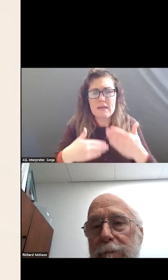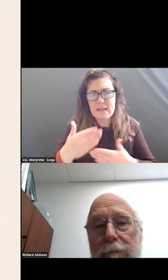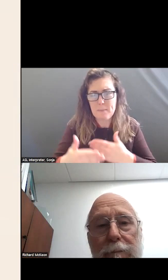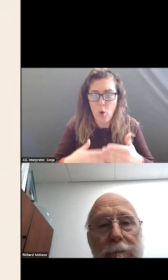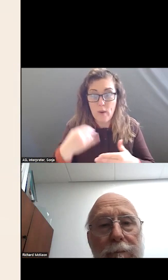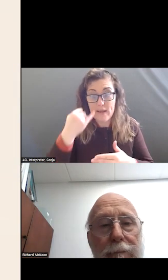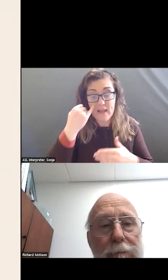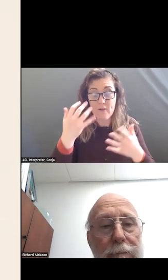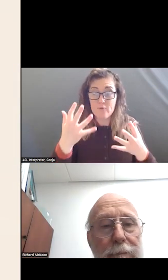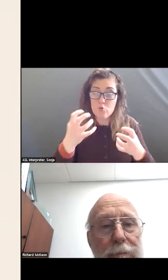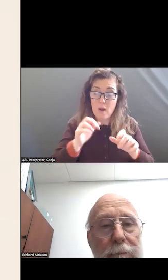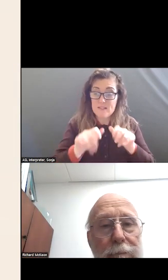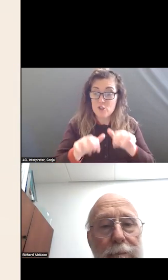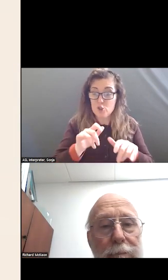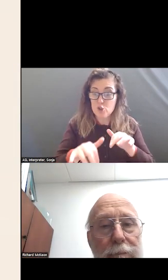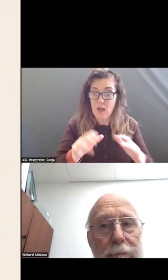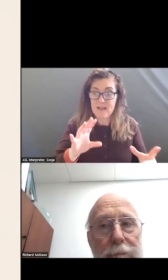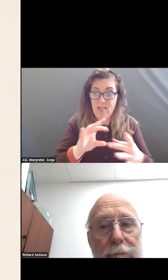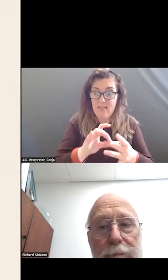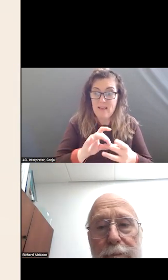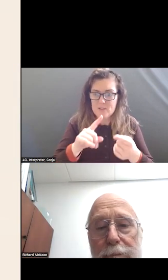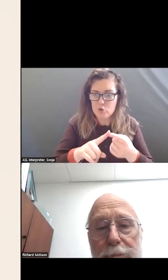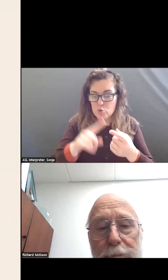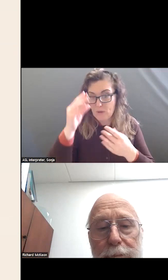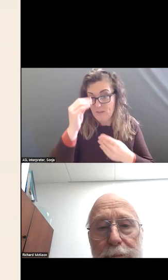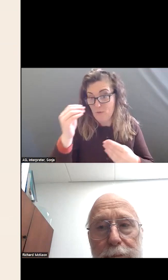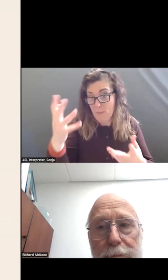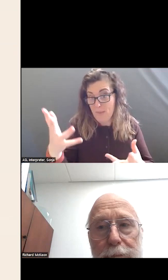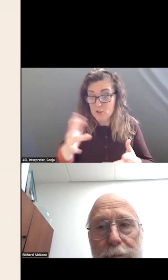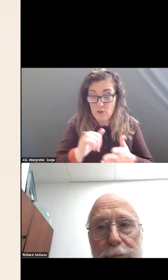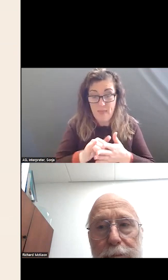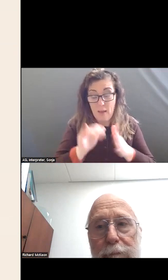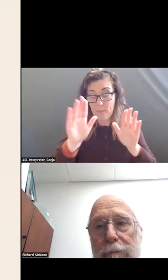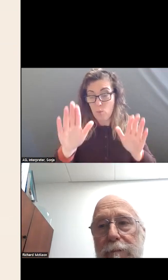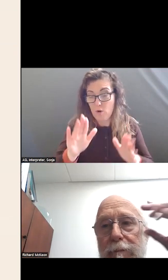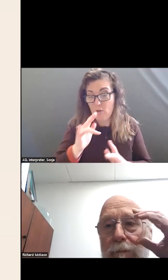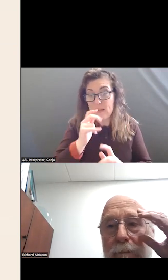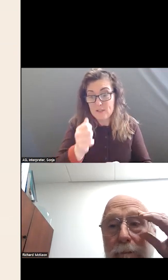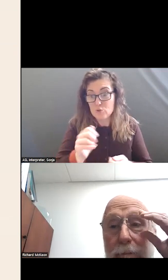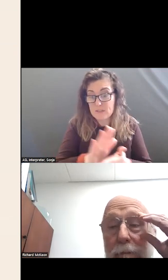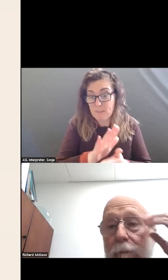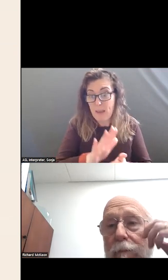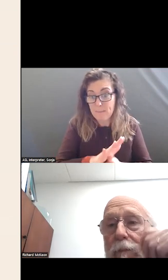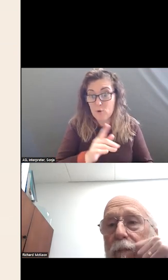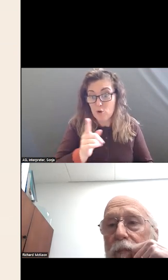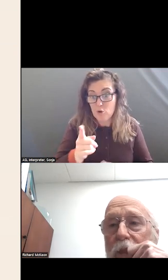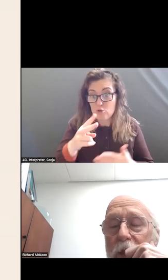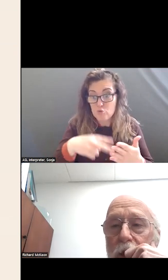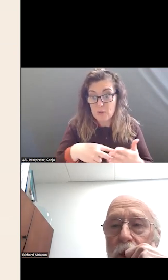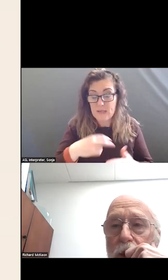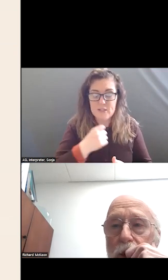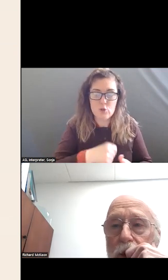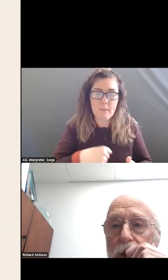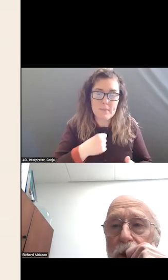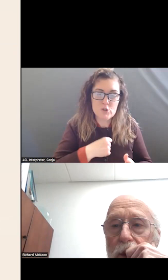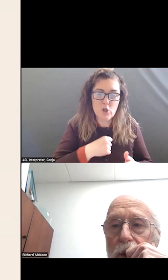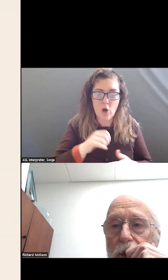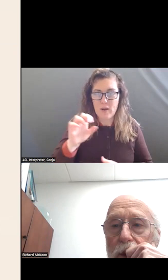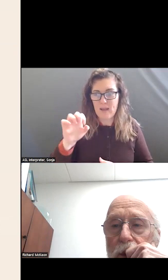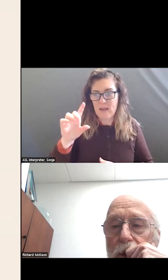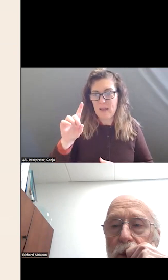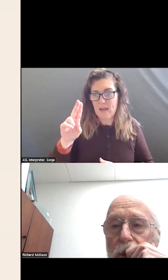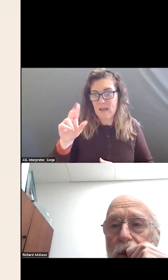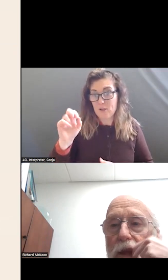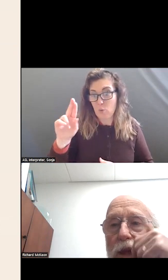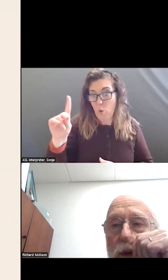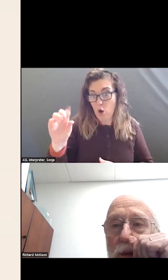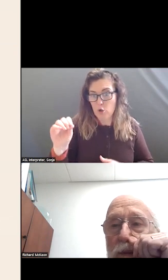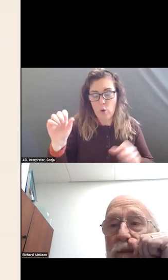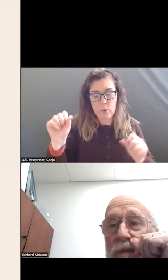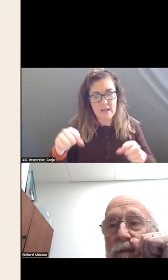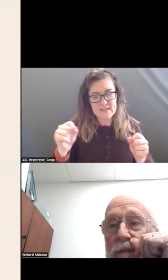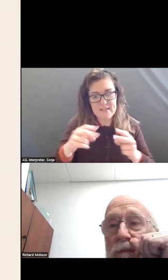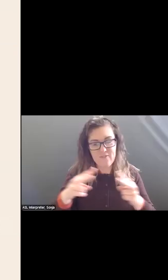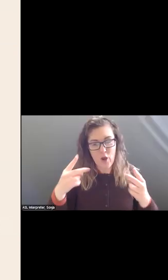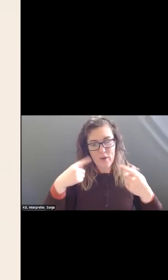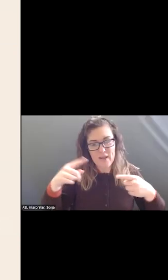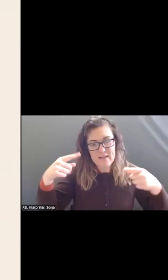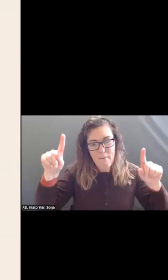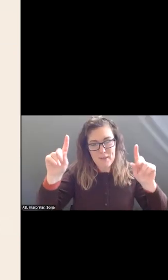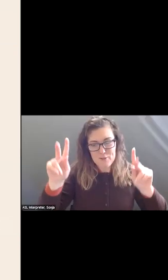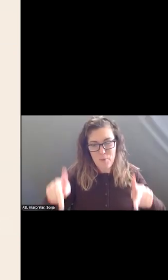WANT TO PUT THE LINKS IN THE CHAT. YES, EDUARDO, VERY ACCOMPLISHED. GLAD WE GOT